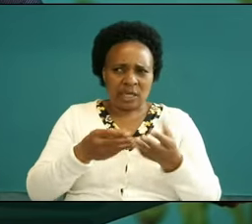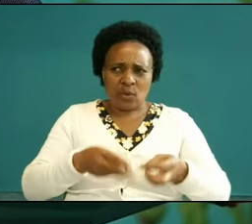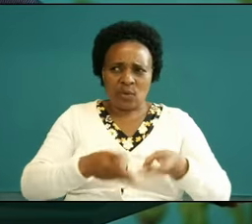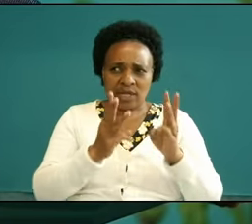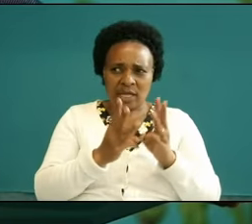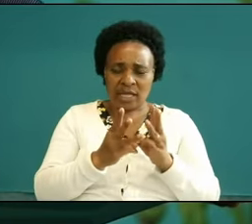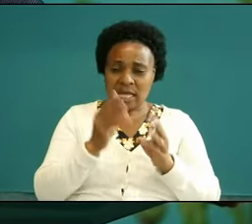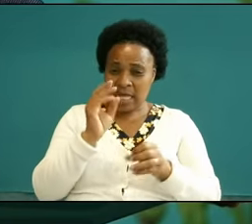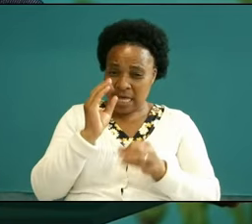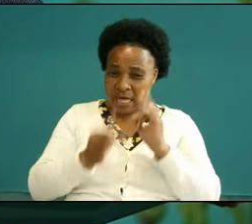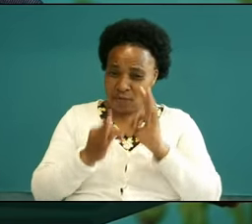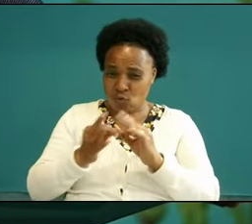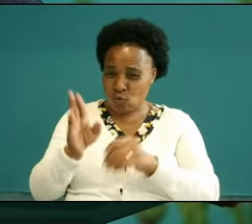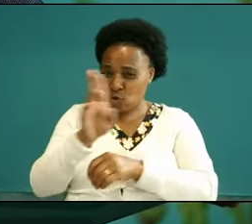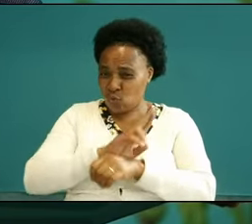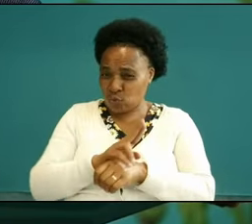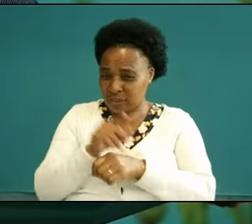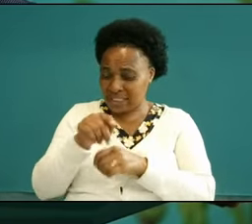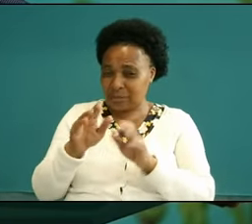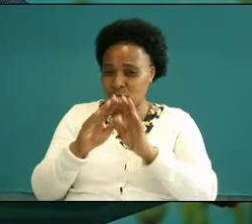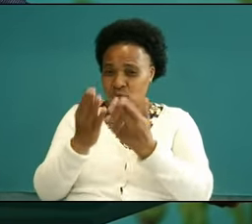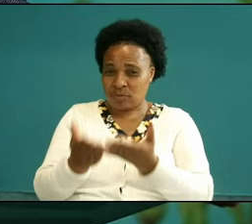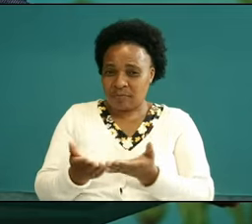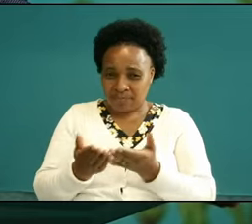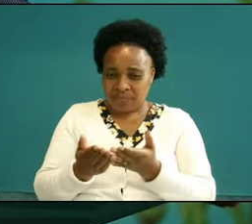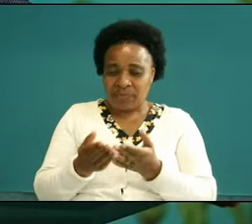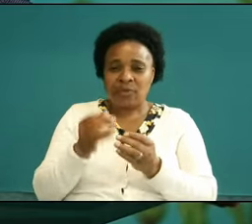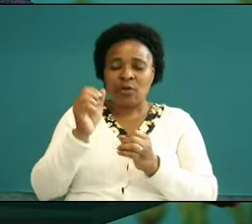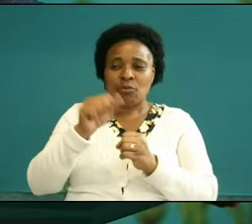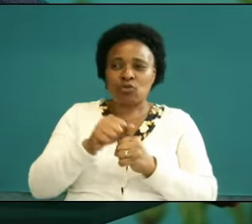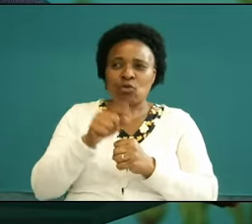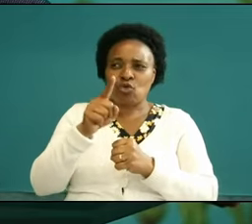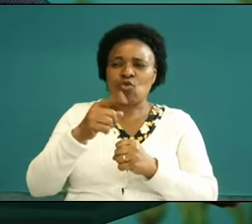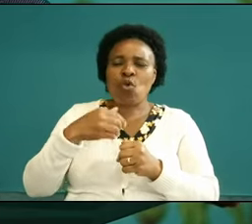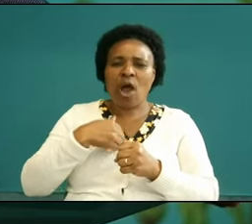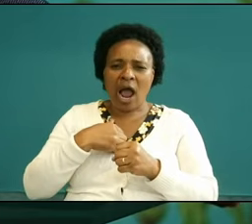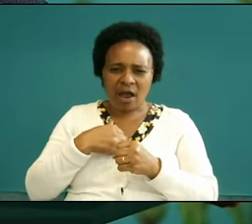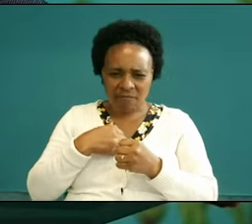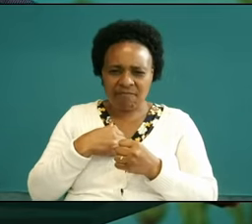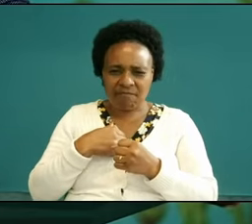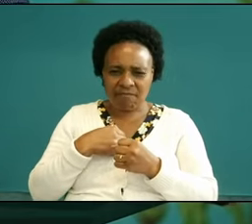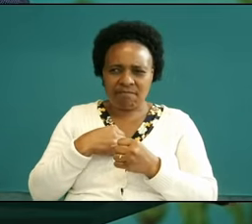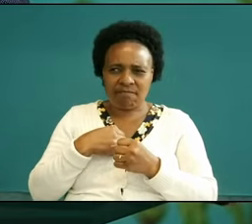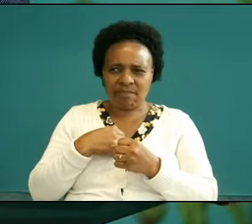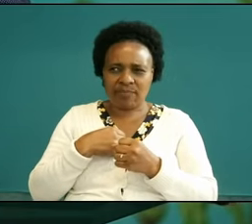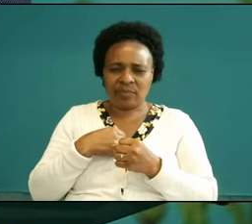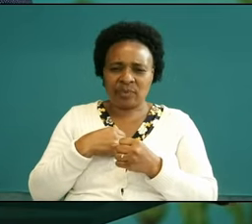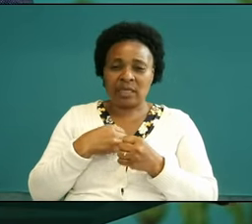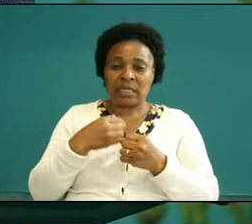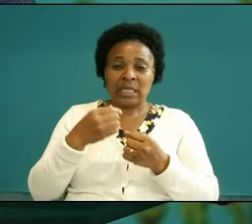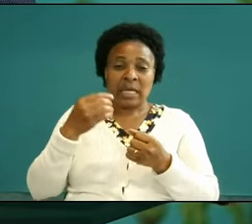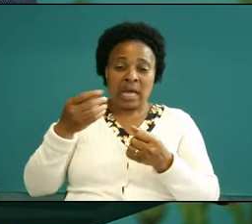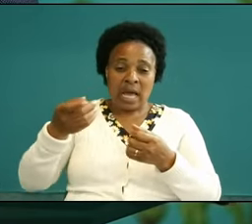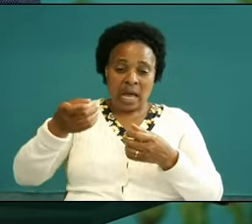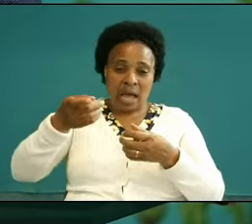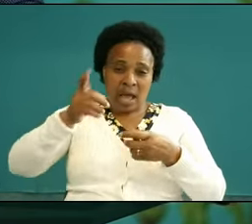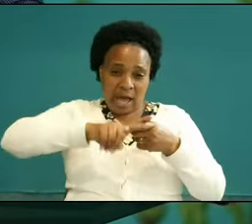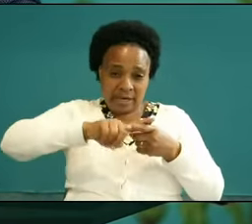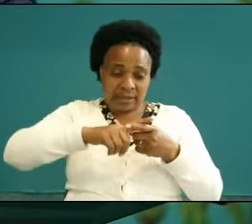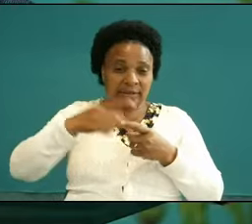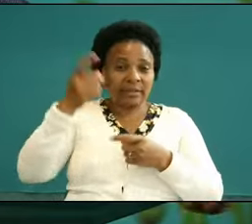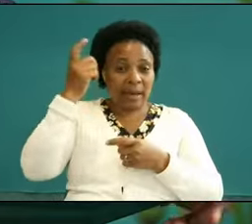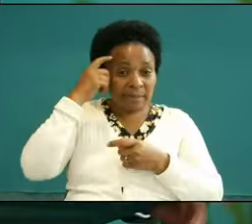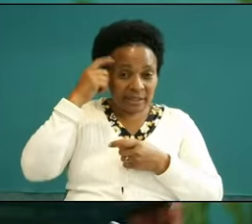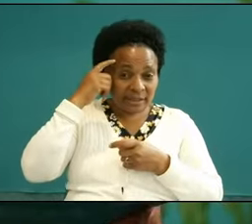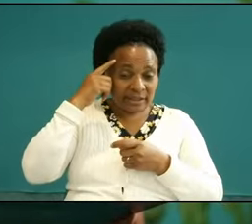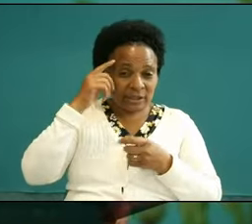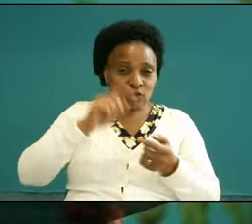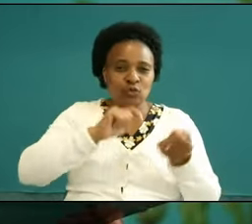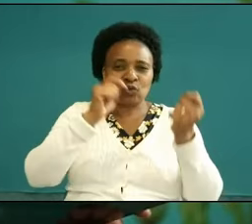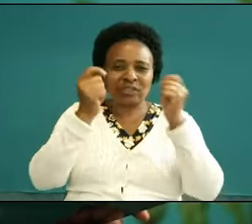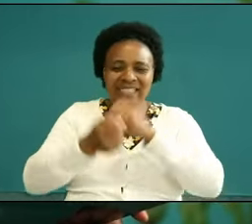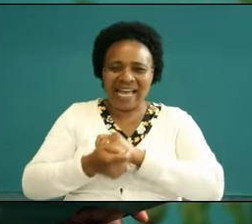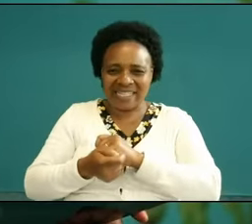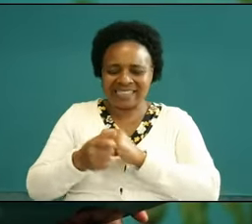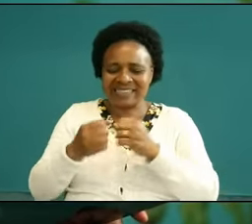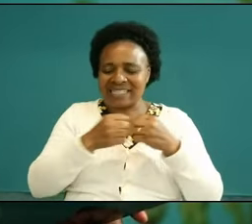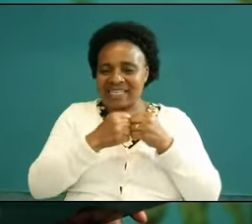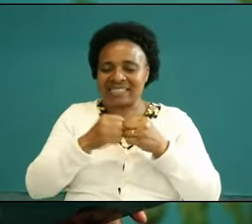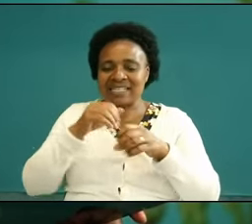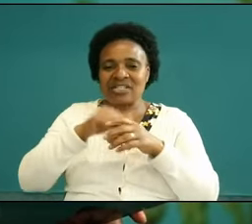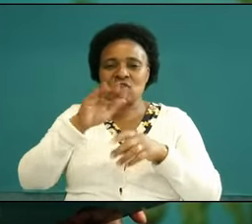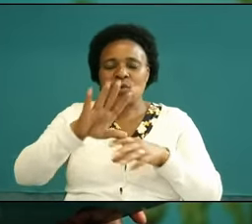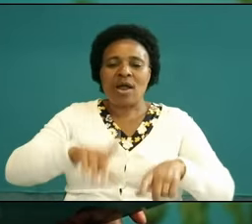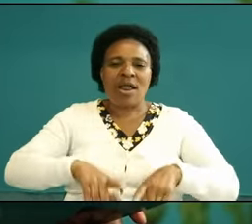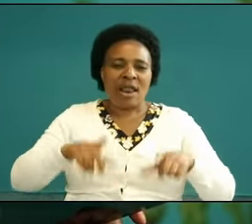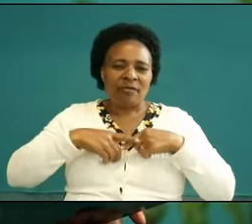you use it you will have power and ability to turn the ti in your life away and you shall